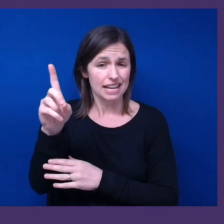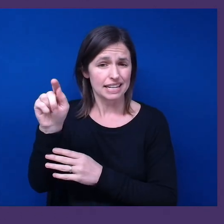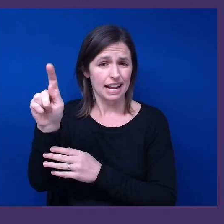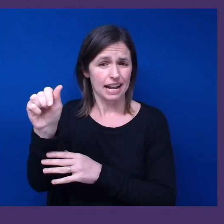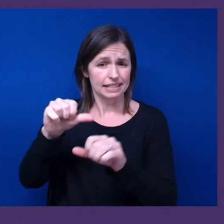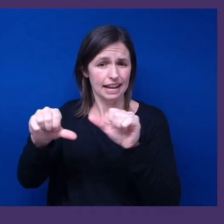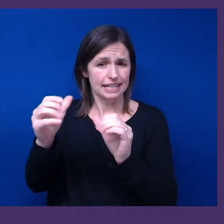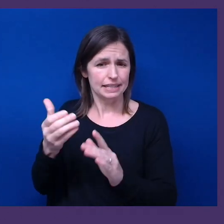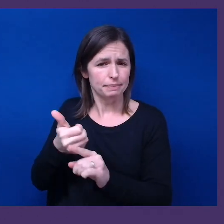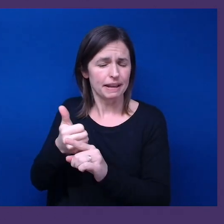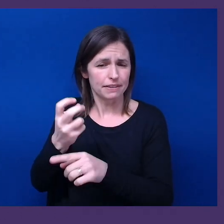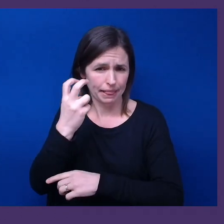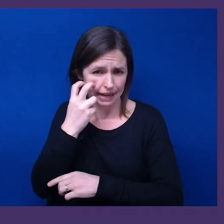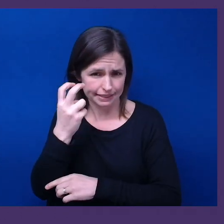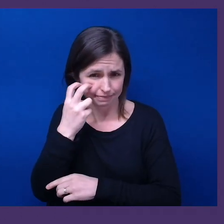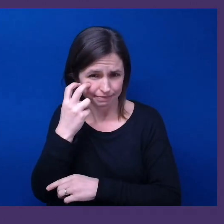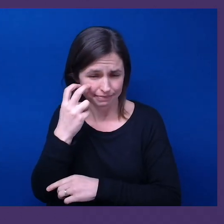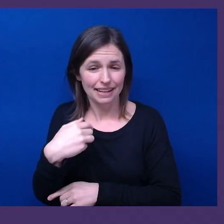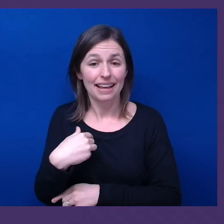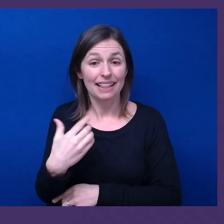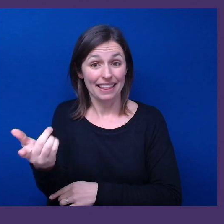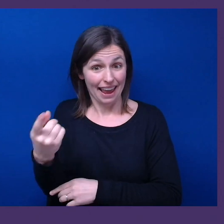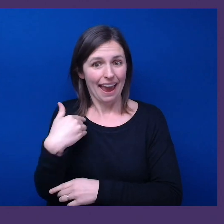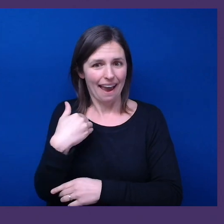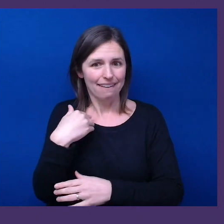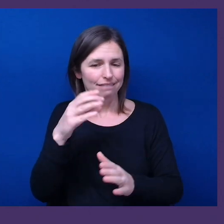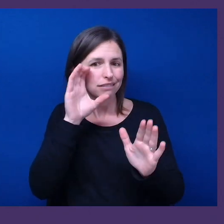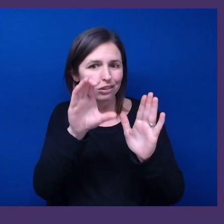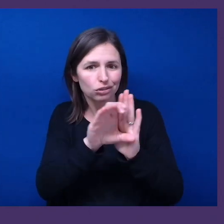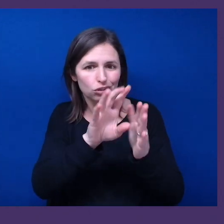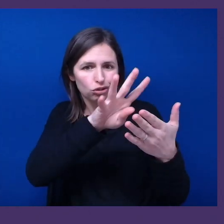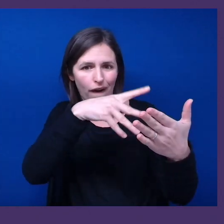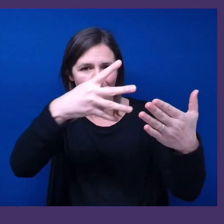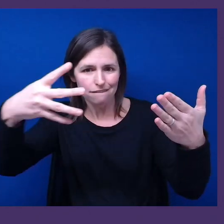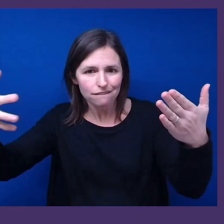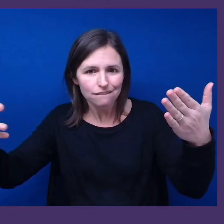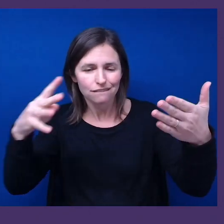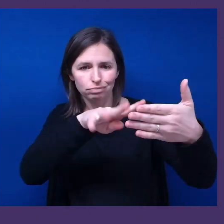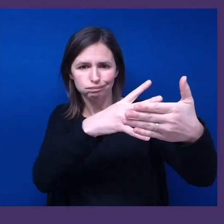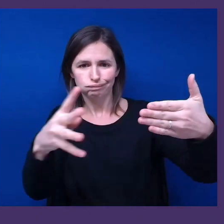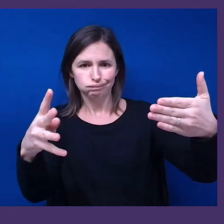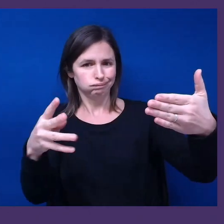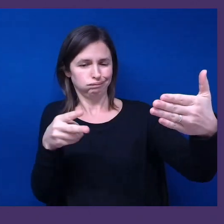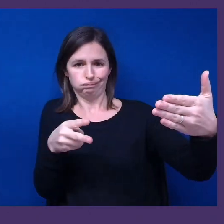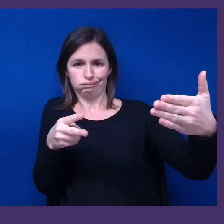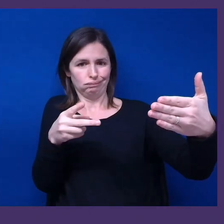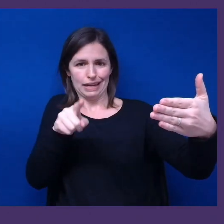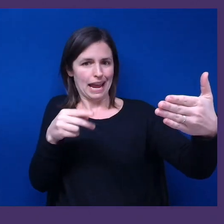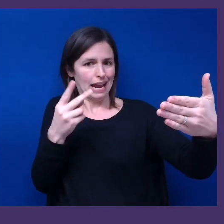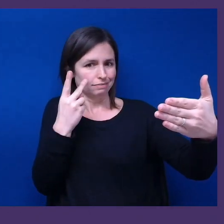but with the right AI prompt, a tool like Microsoft Copilot can describe graphs in detail,